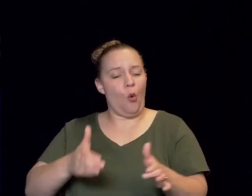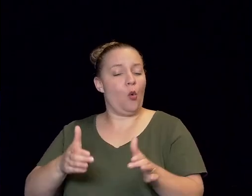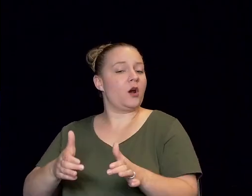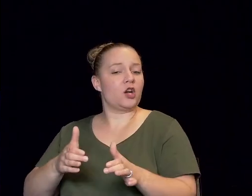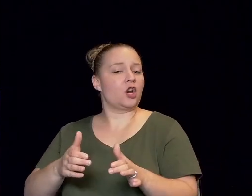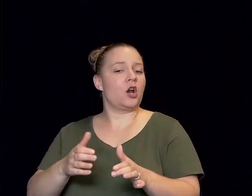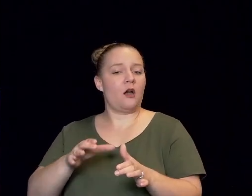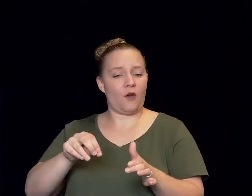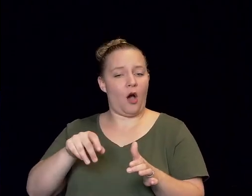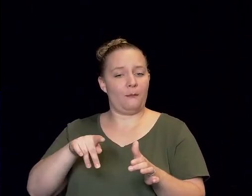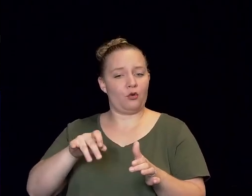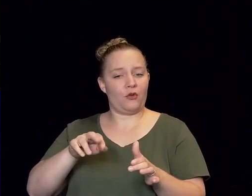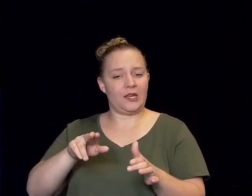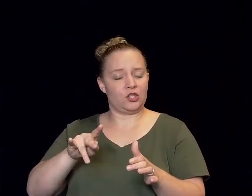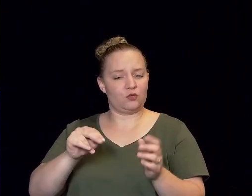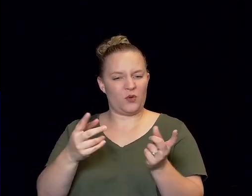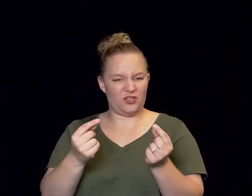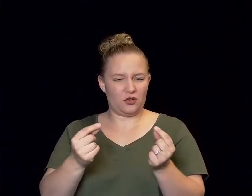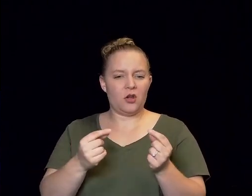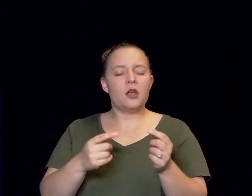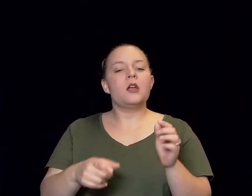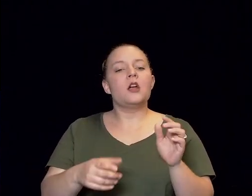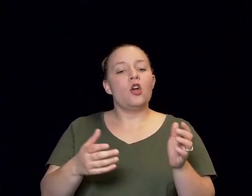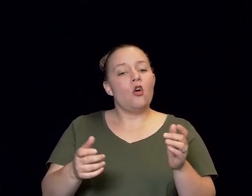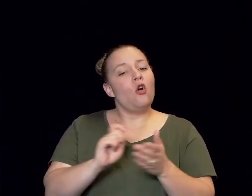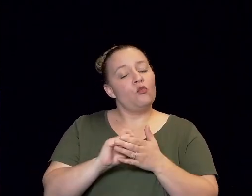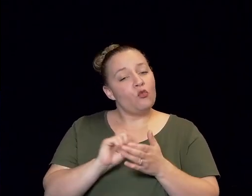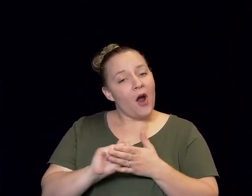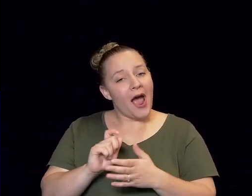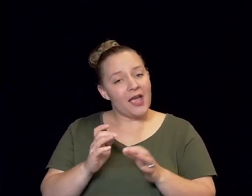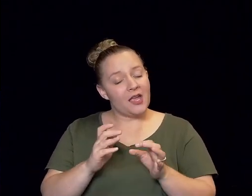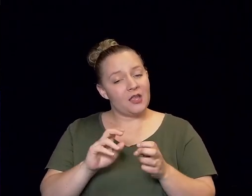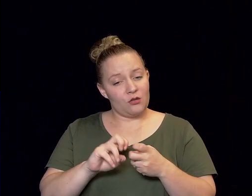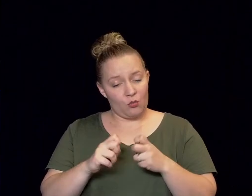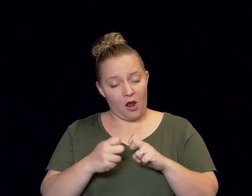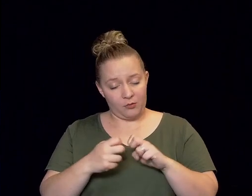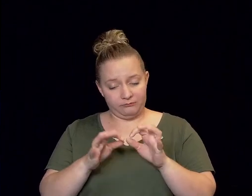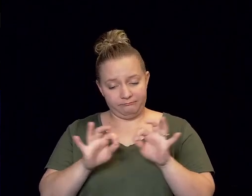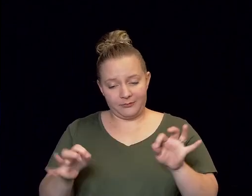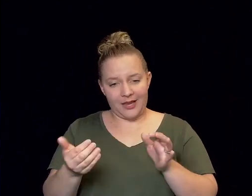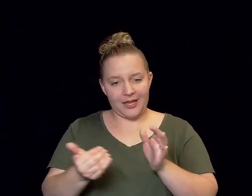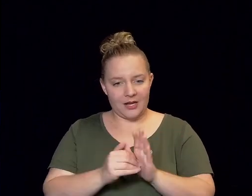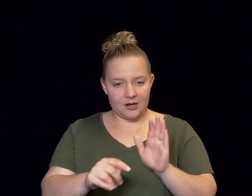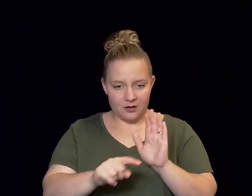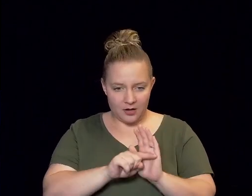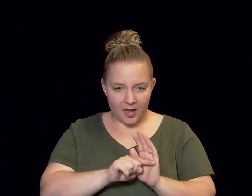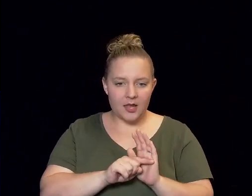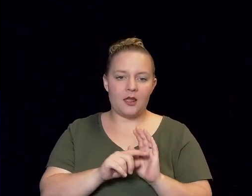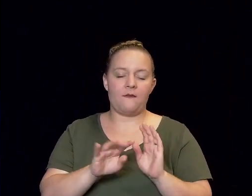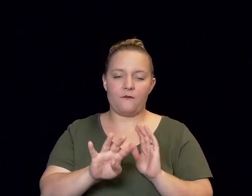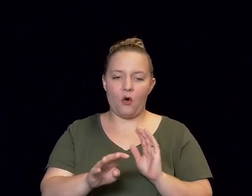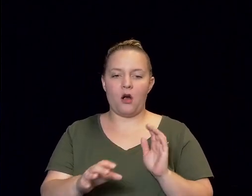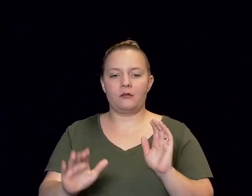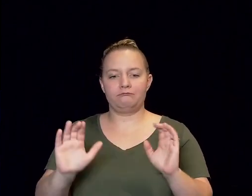rewrite our problem: -4 (-8 +3) Using the order of operations